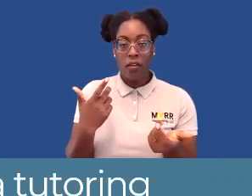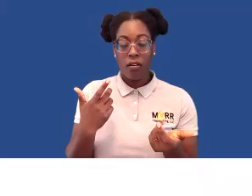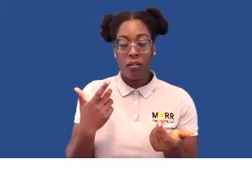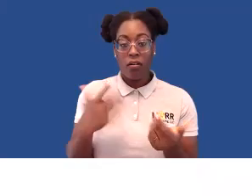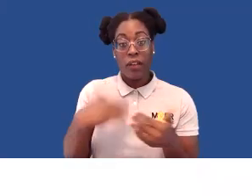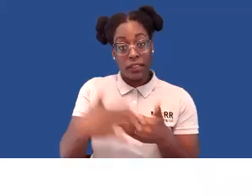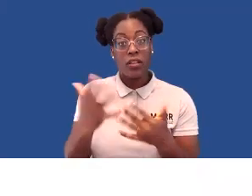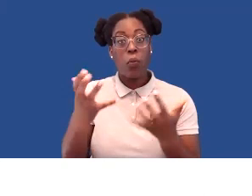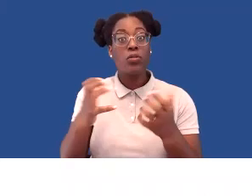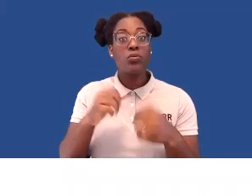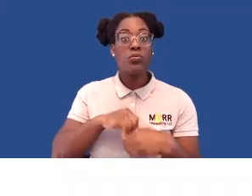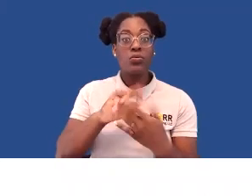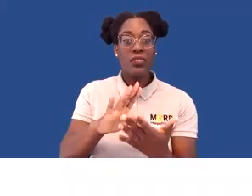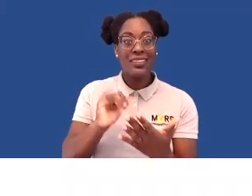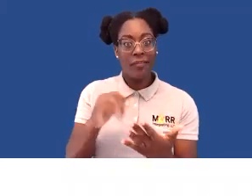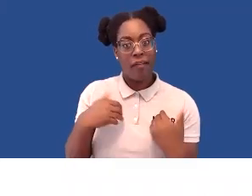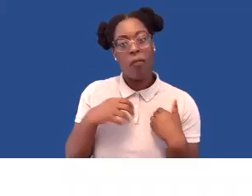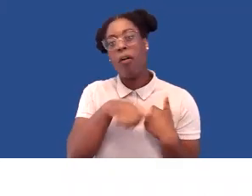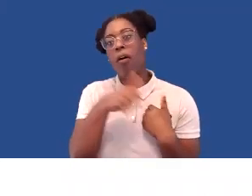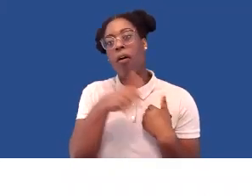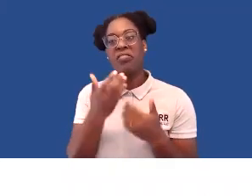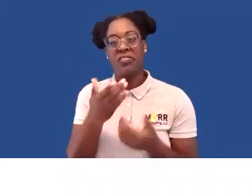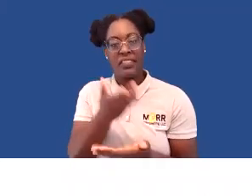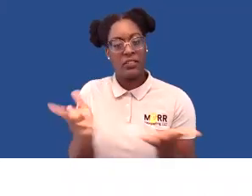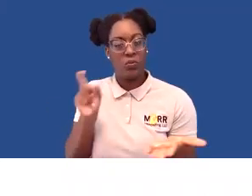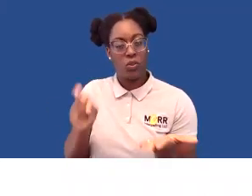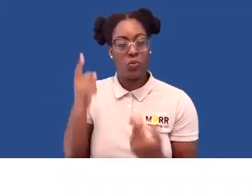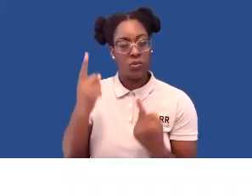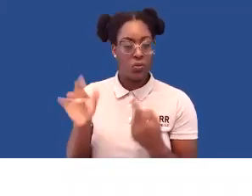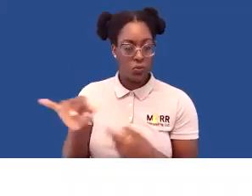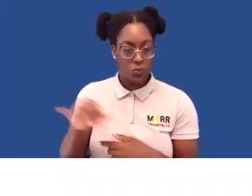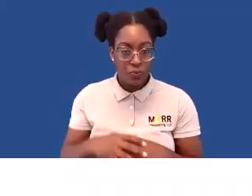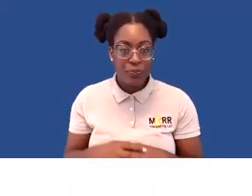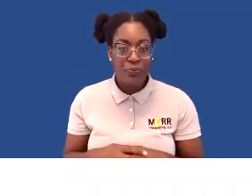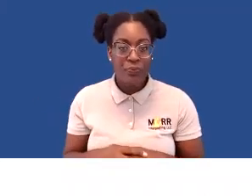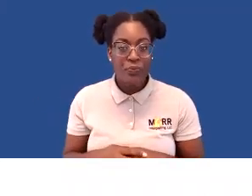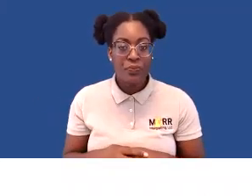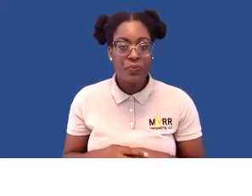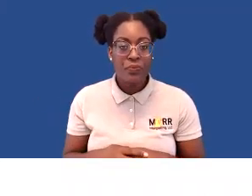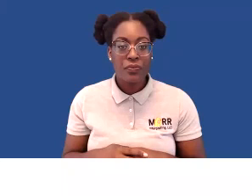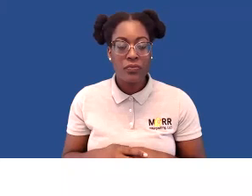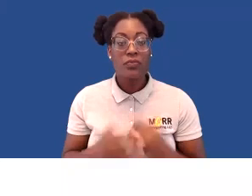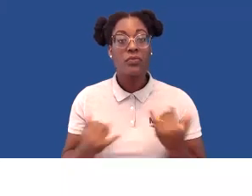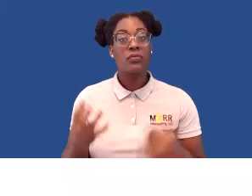Let's talk really quickly then about the benefits of asynchronous online tutoring.